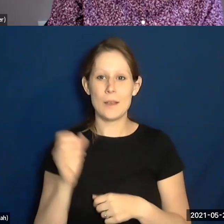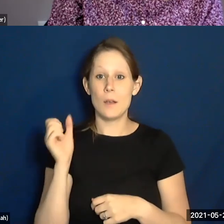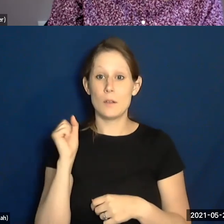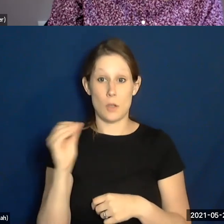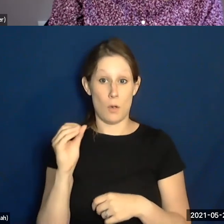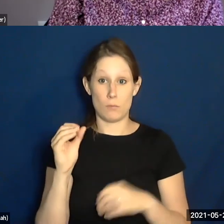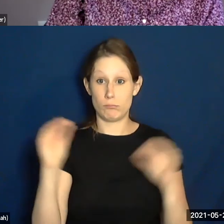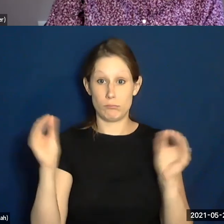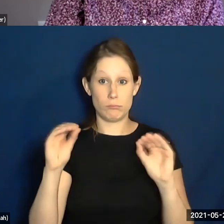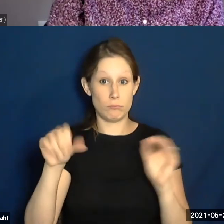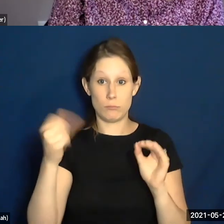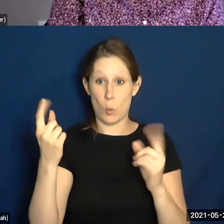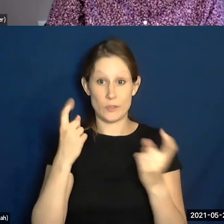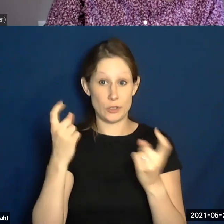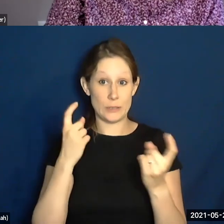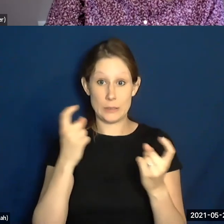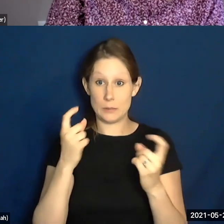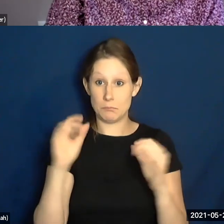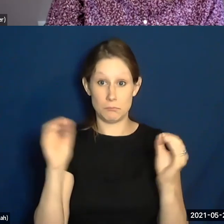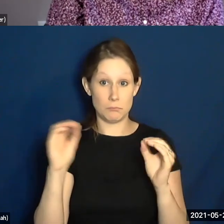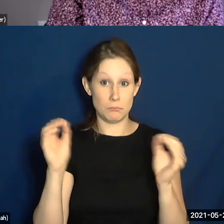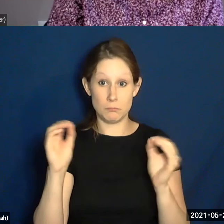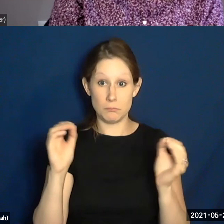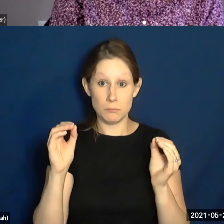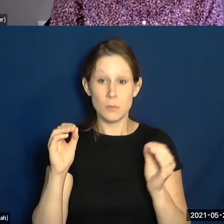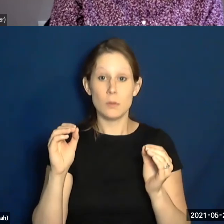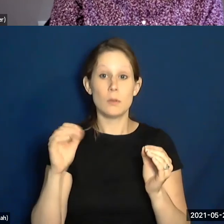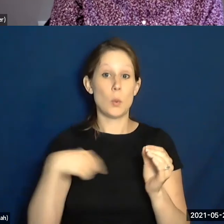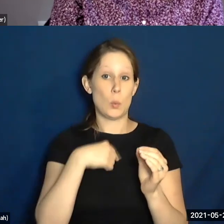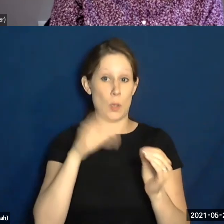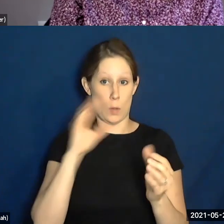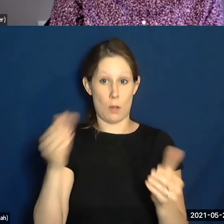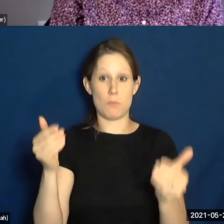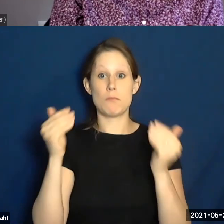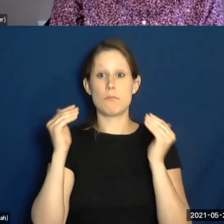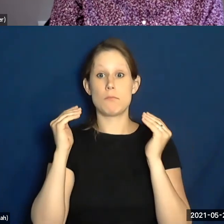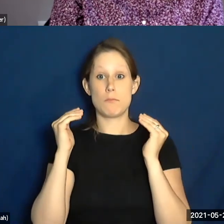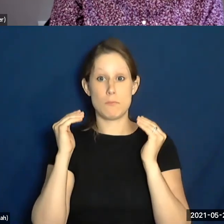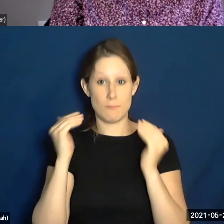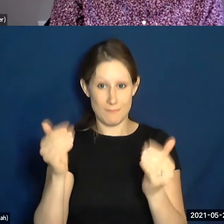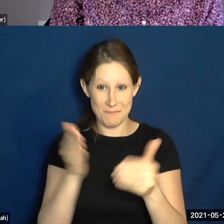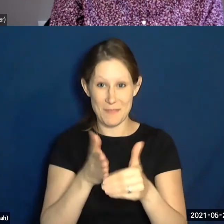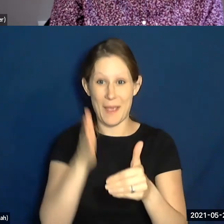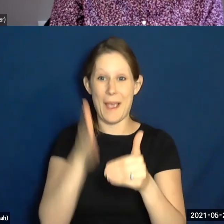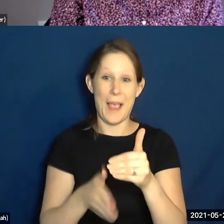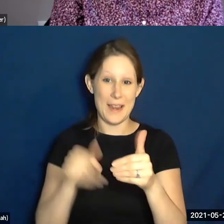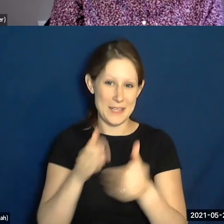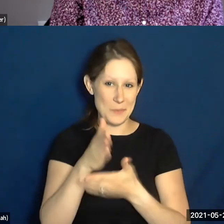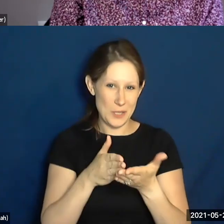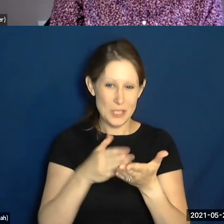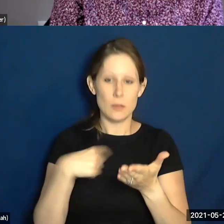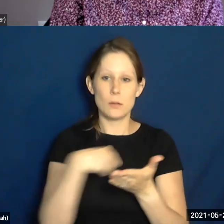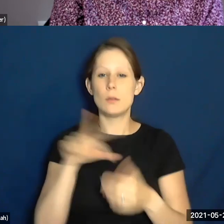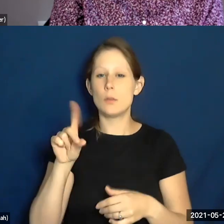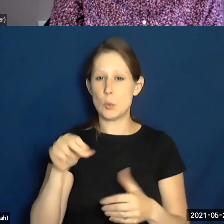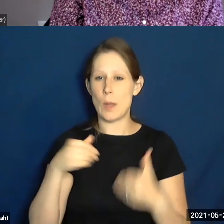I don't see any more questions. We are going to end this portion. We have a raffle today.